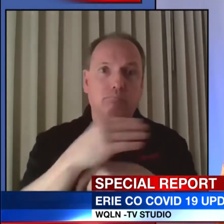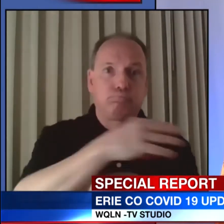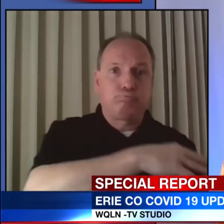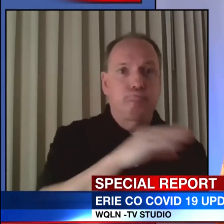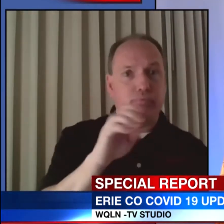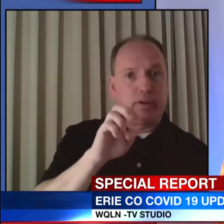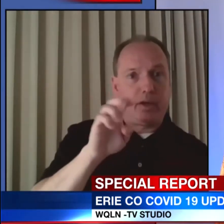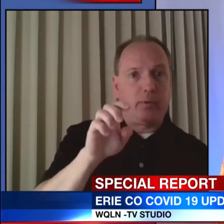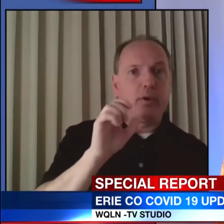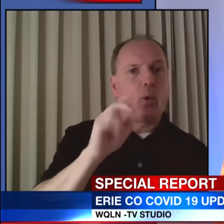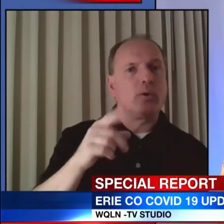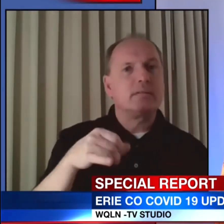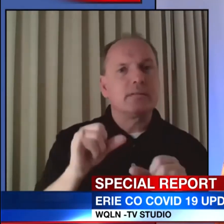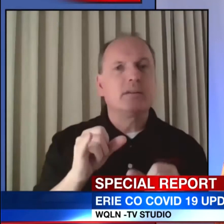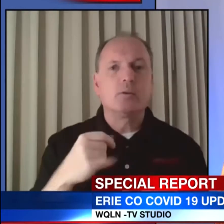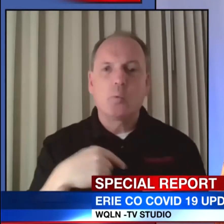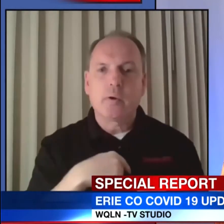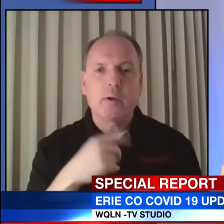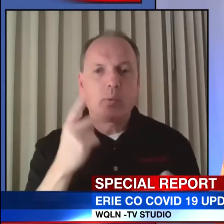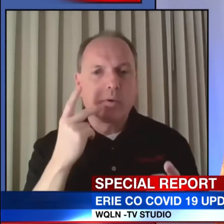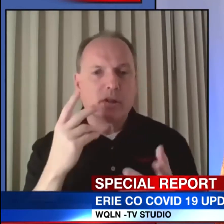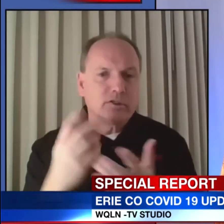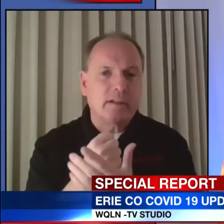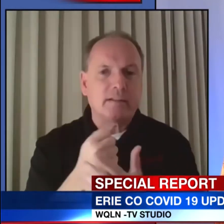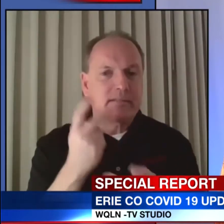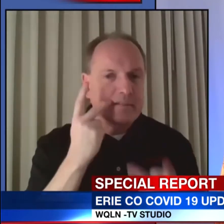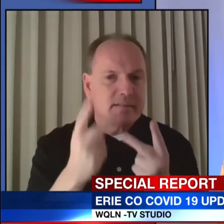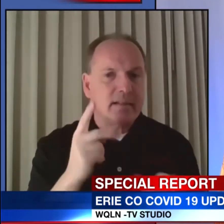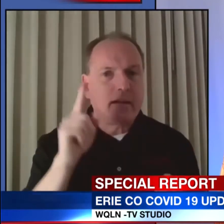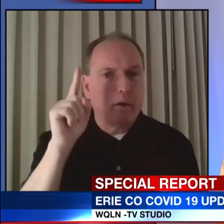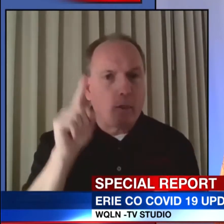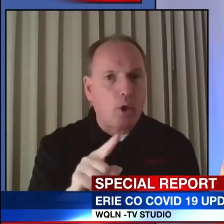WHETHER THIS IS FOR MELISSA, IS THERE EVIDENCE THAT THE